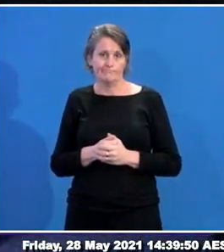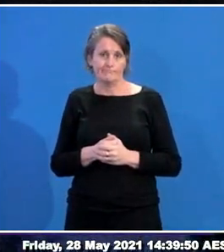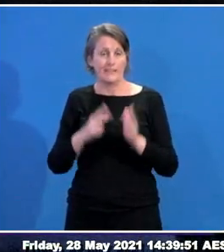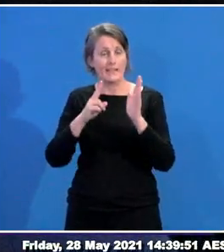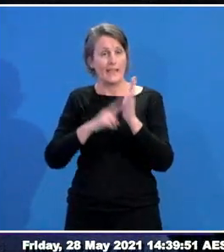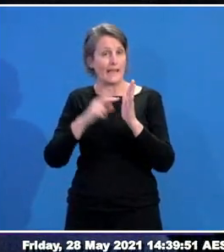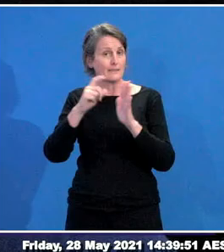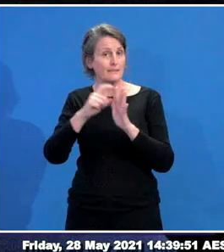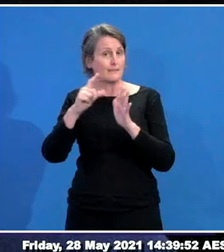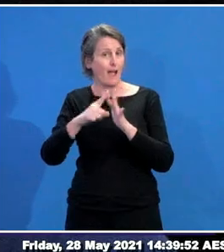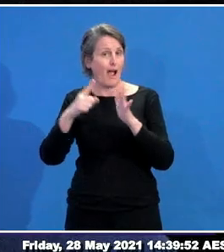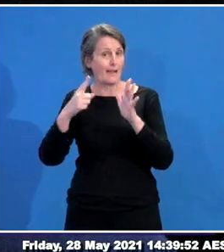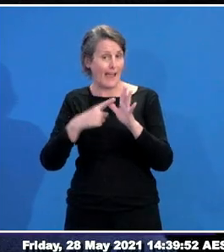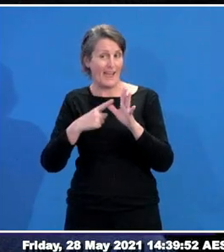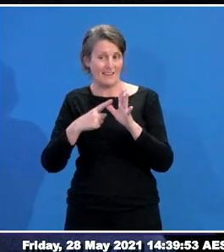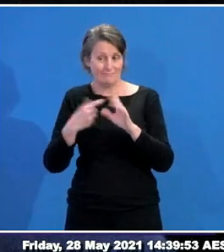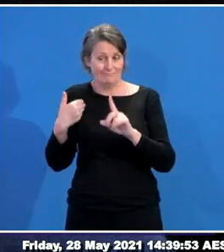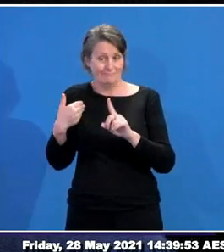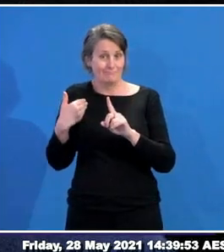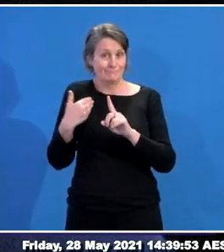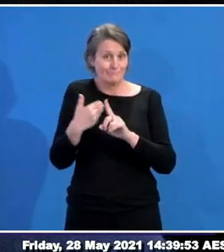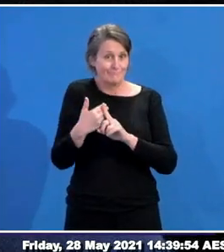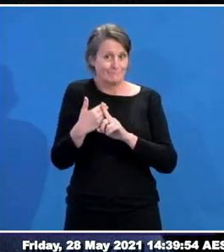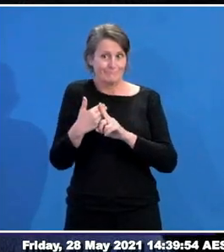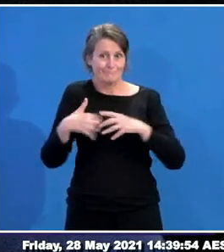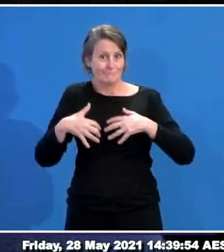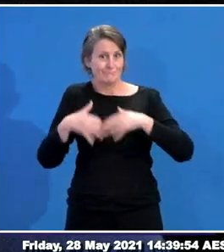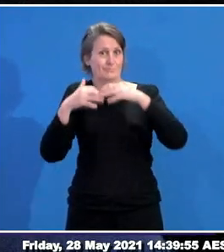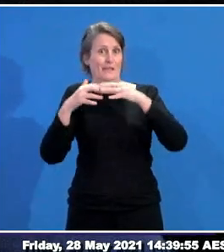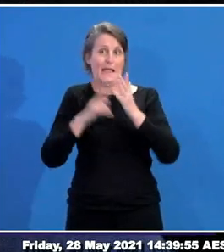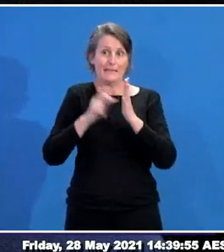market, for something as new as the NDIS, that there will always be challenges.